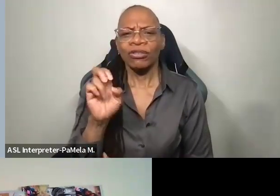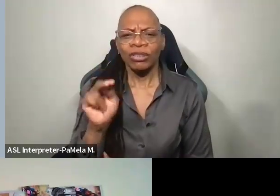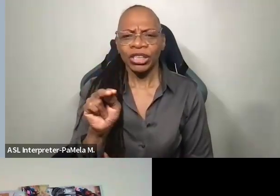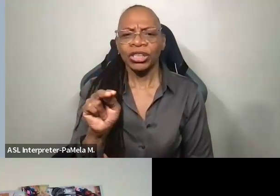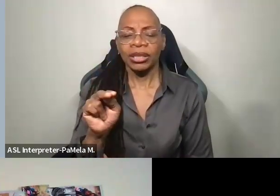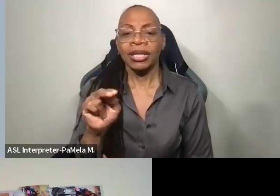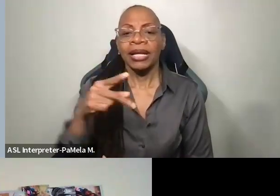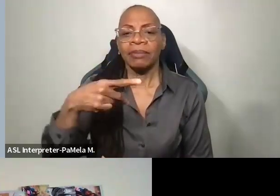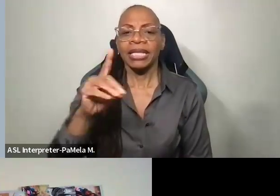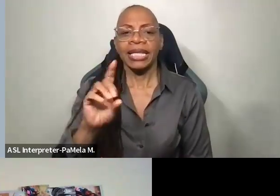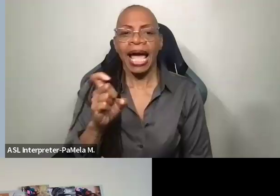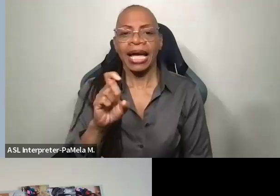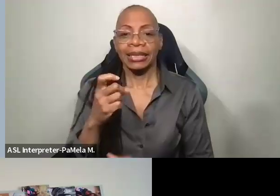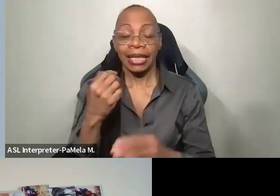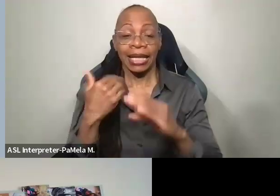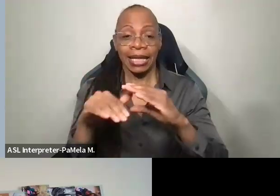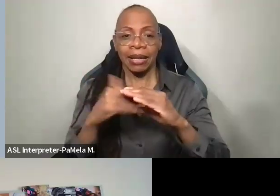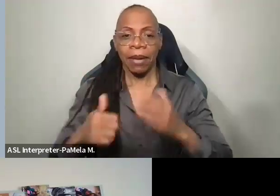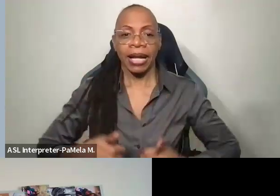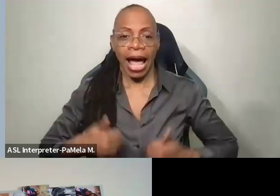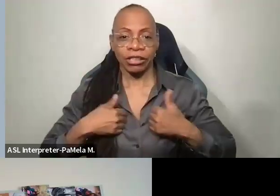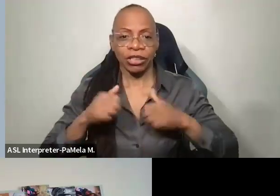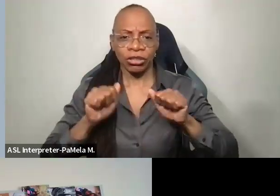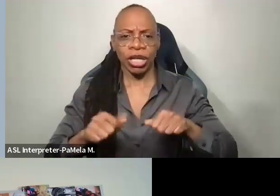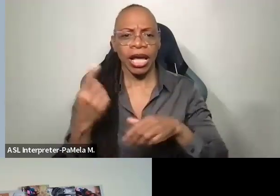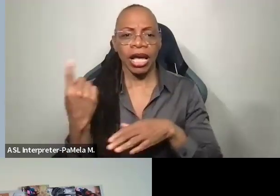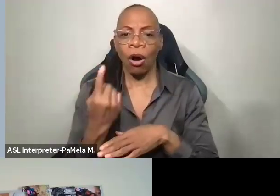So multiple avenues of support for you as you keep on this journey.